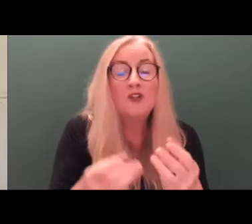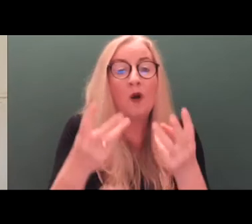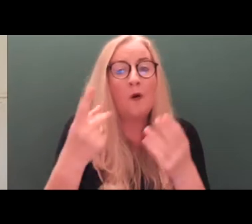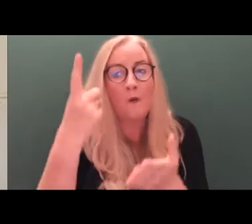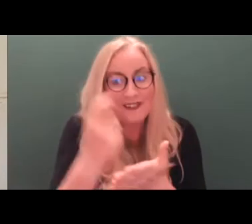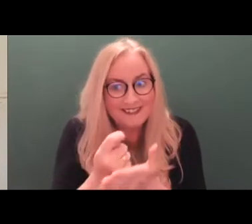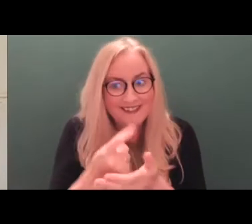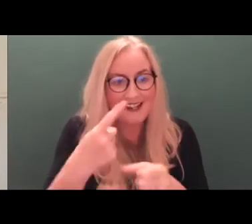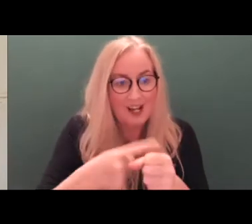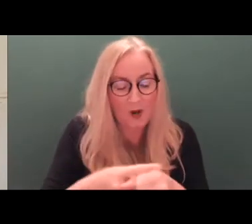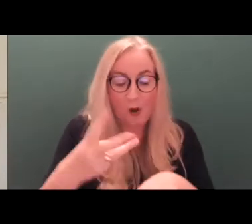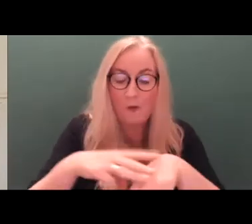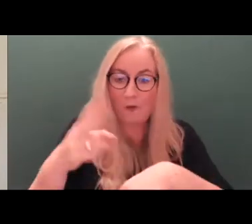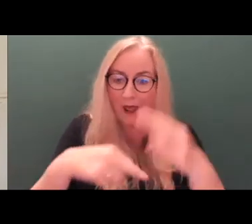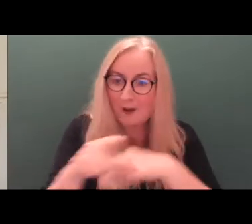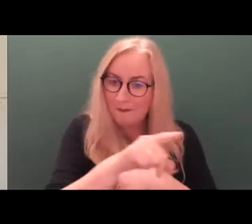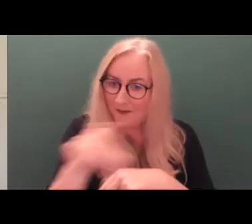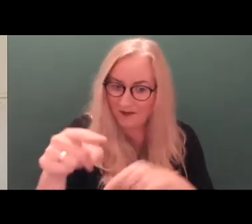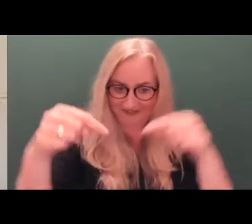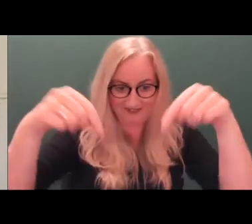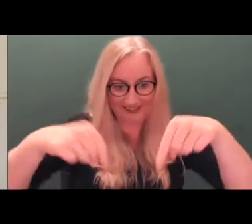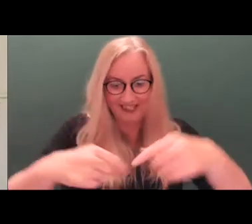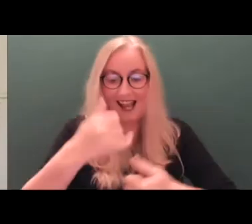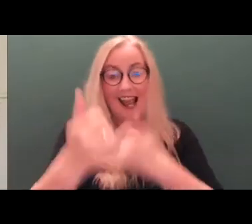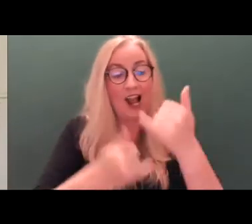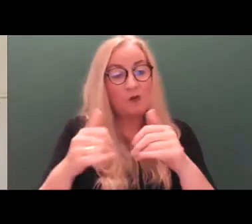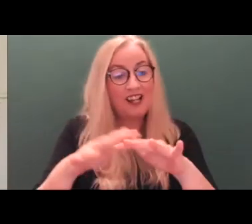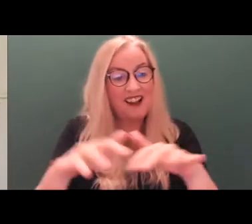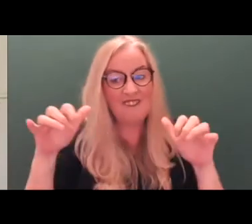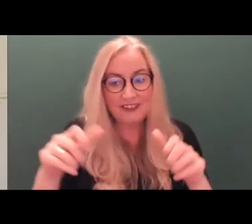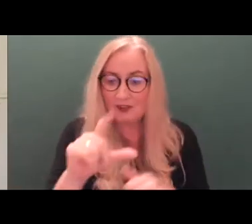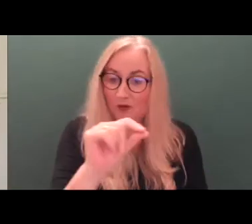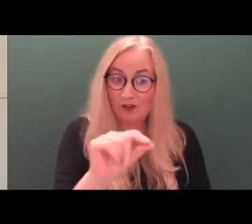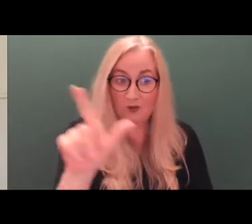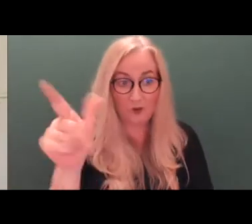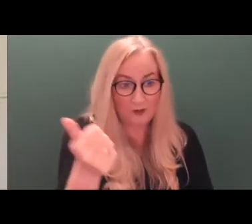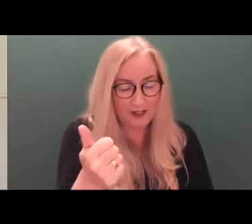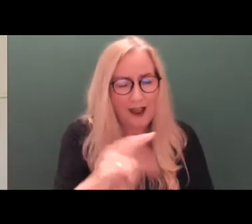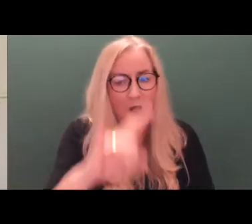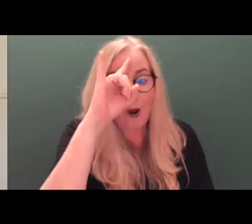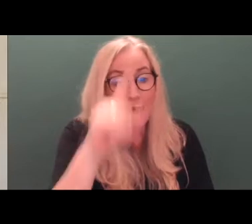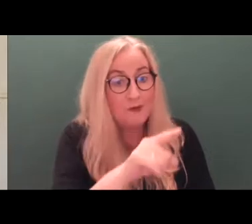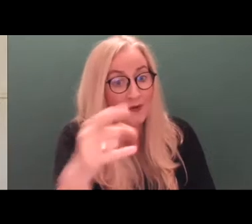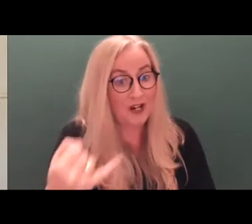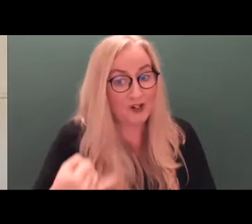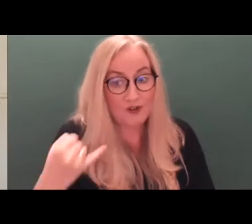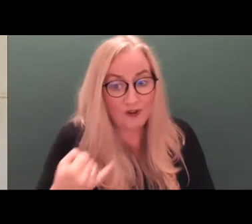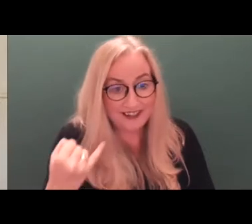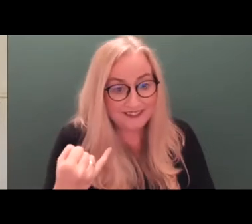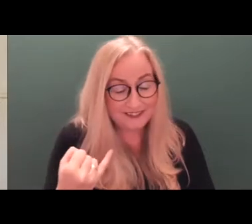welcome you all are to the NDA's annual conference of 2021. I hope you enjoy it, find it informative